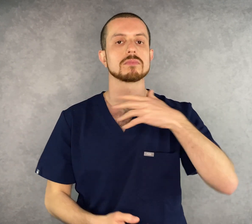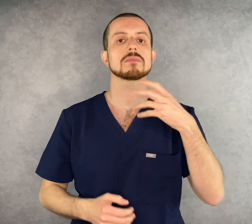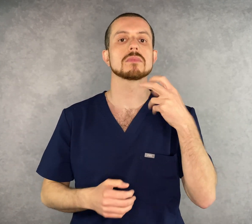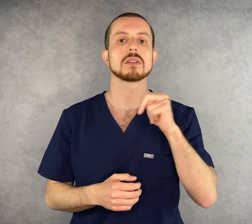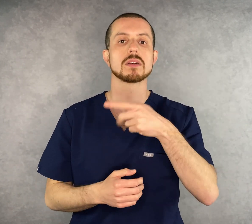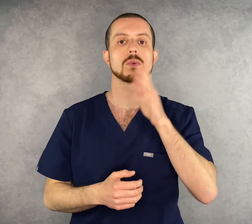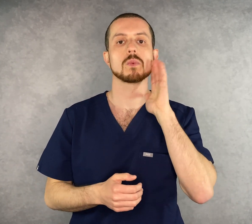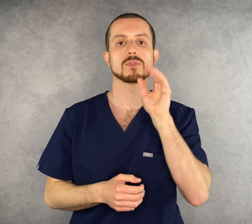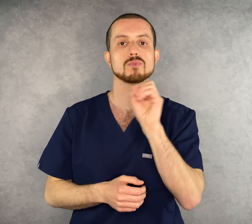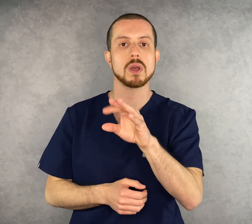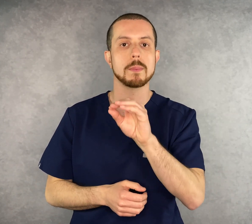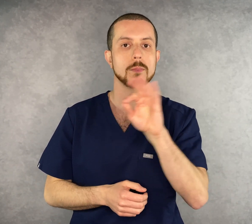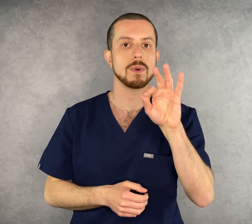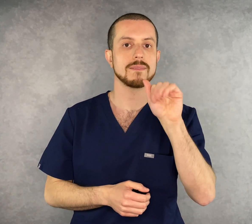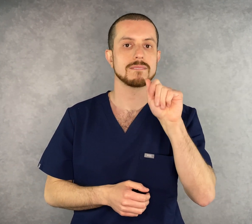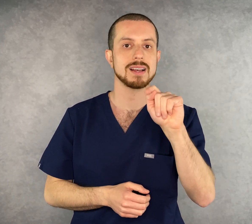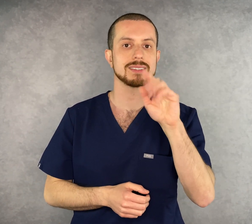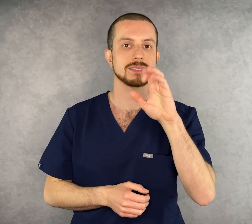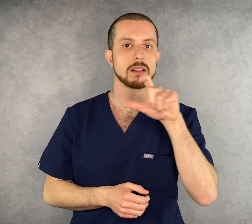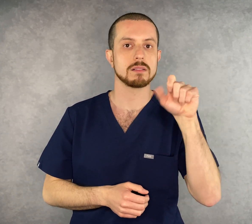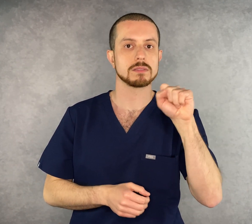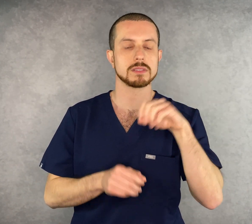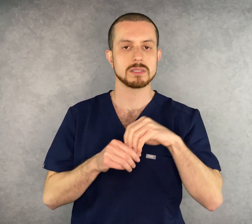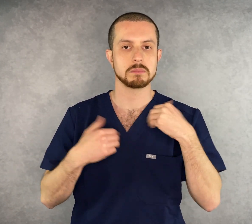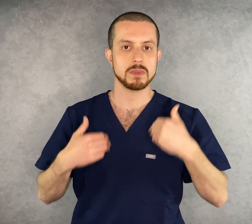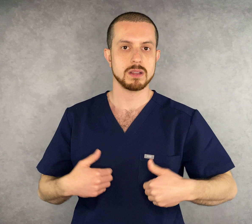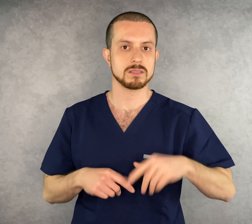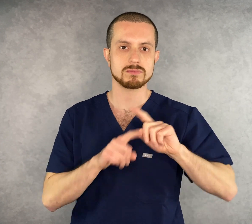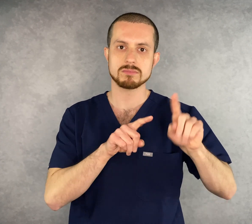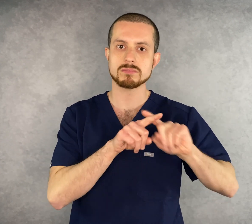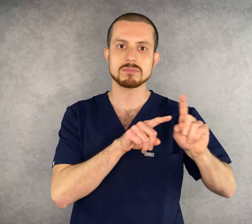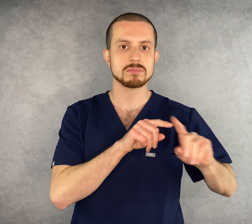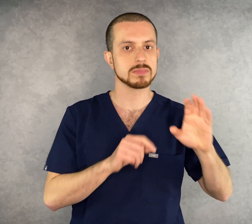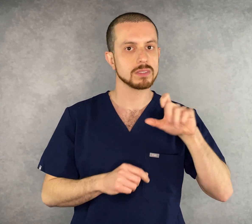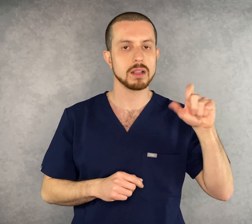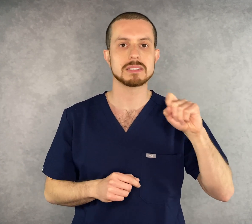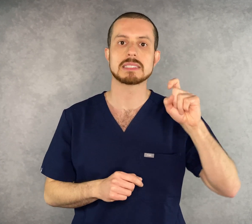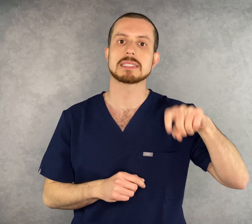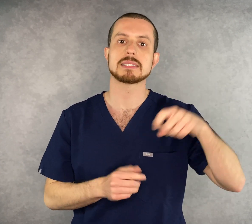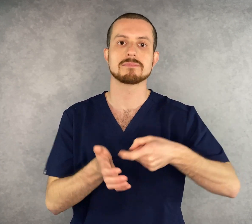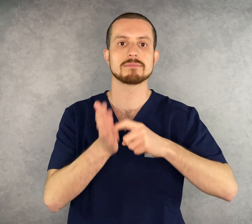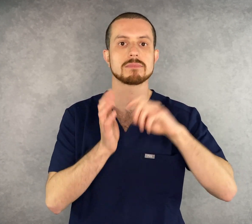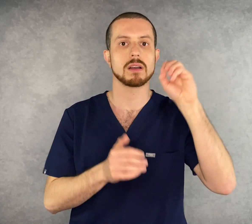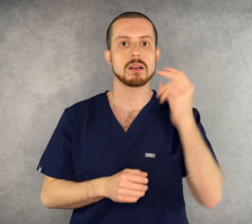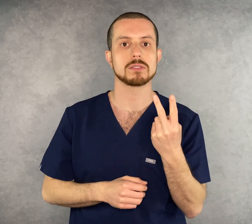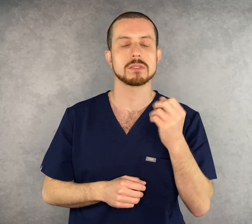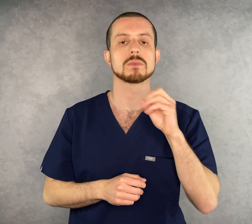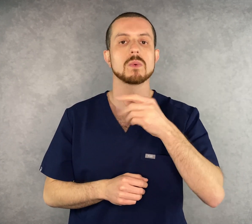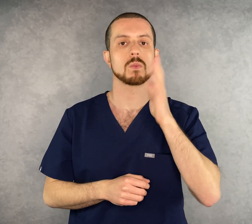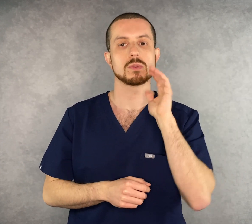and drop oxygen off at various cells in the body that need oxygen.